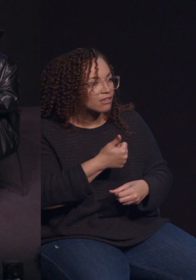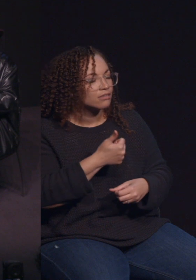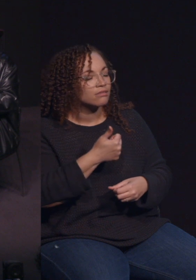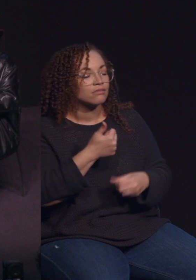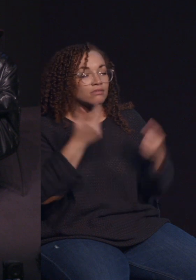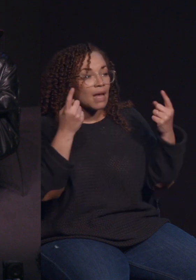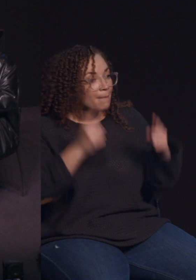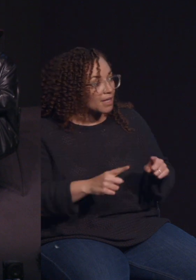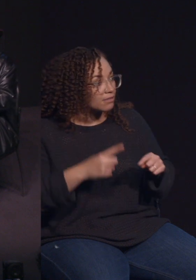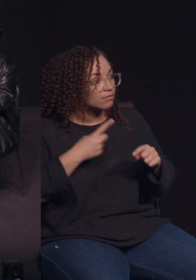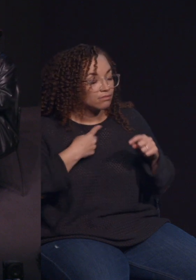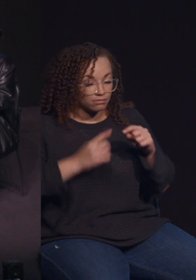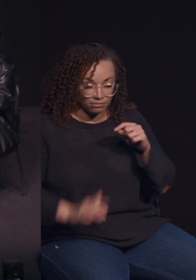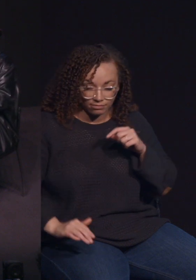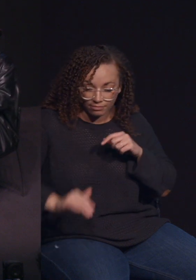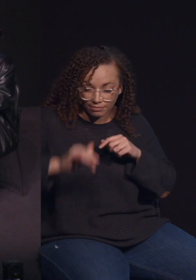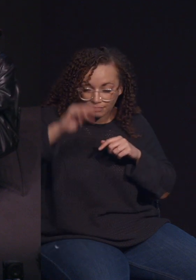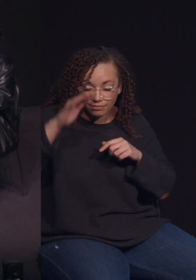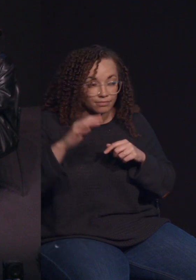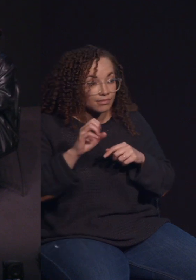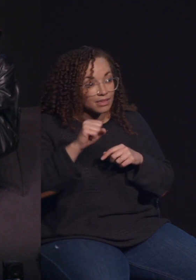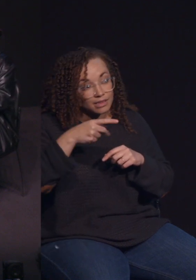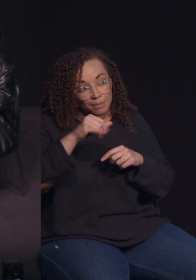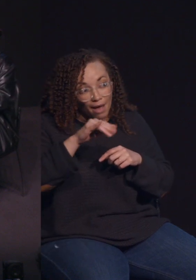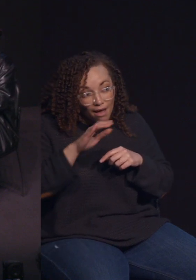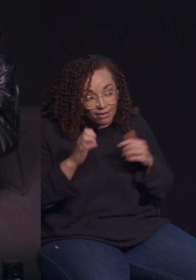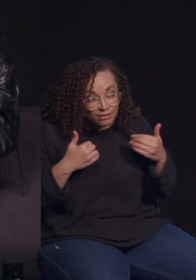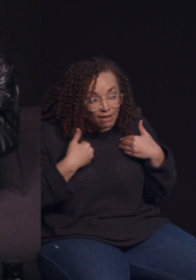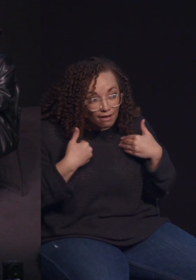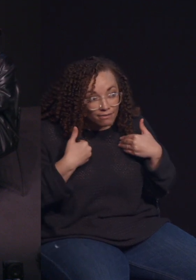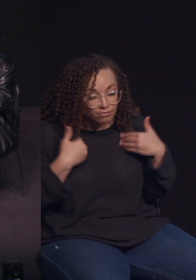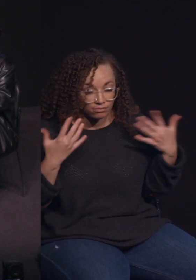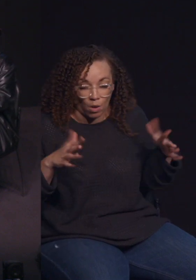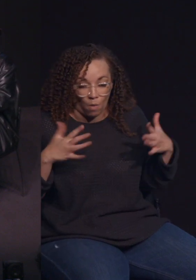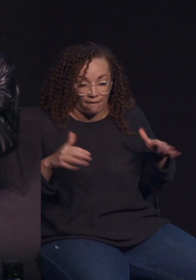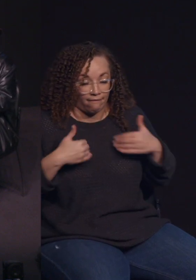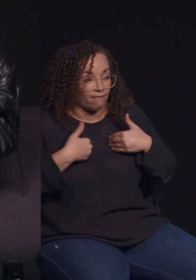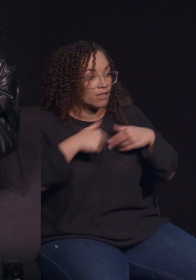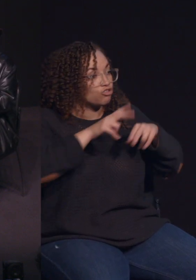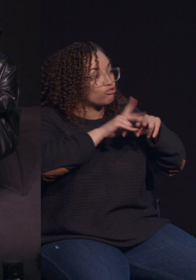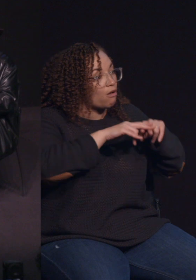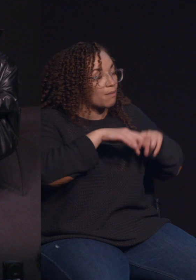it's full of spice and all we had was salt and black pepper